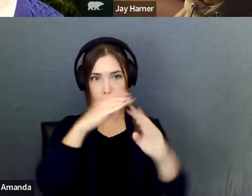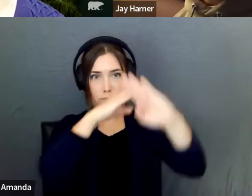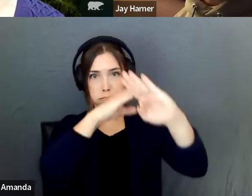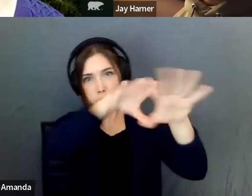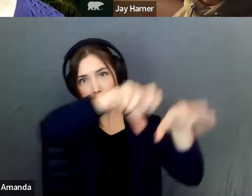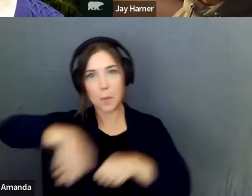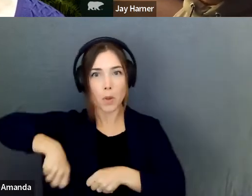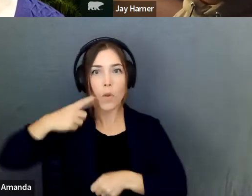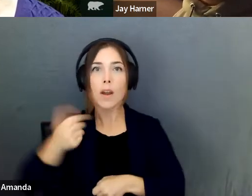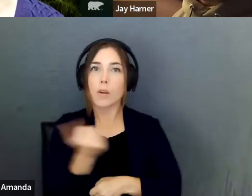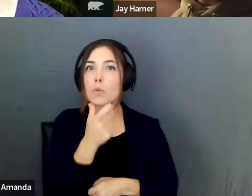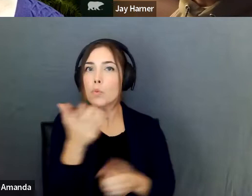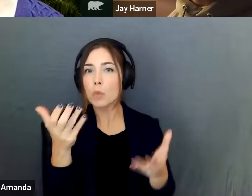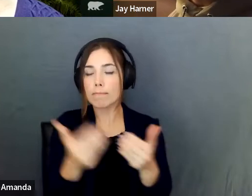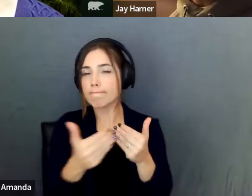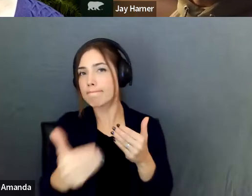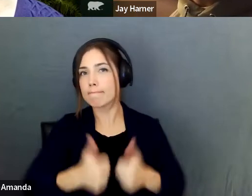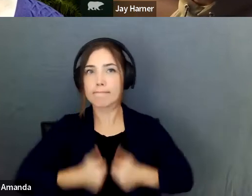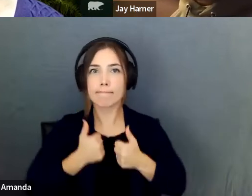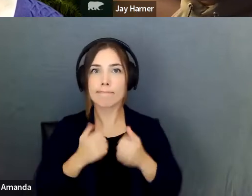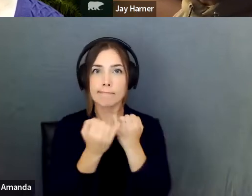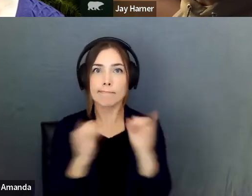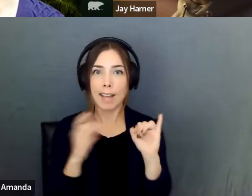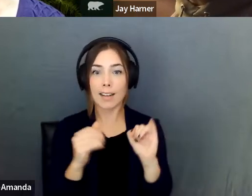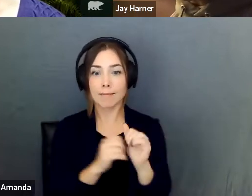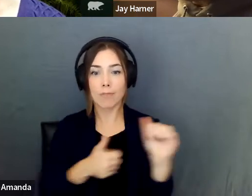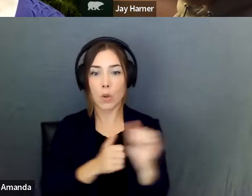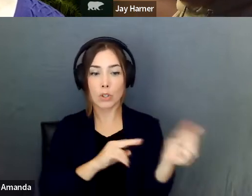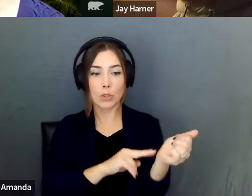own and stay out nursing homes which are like prisons.